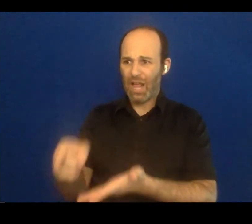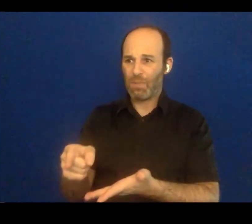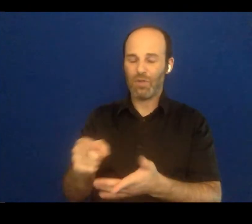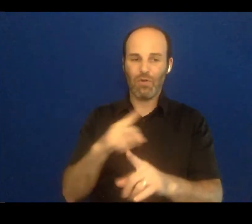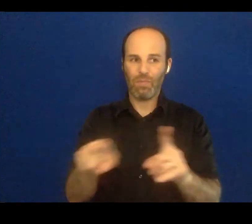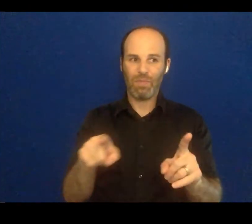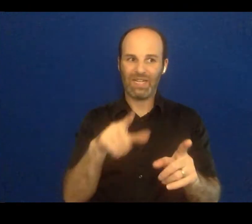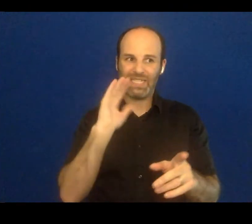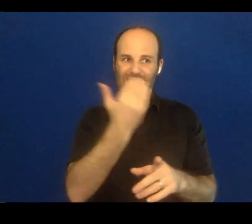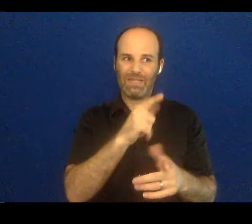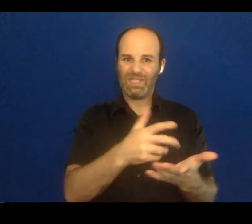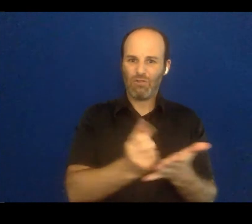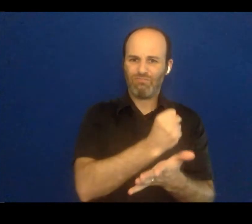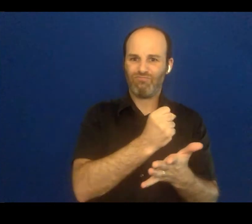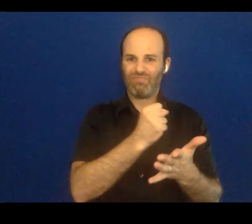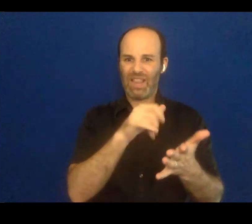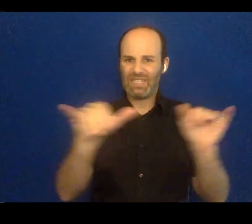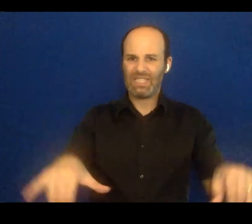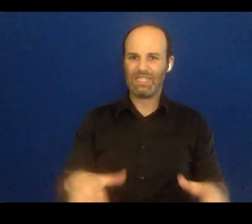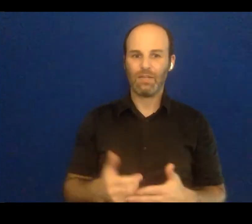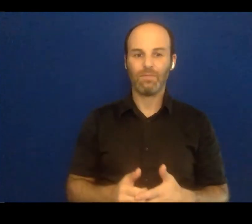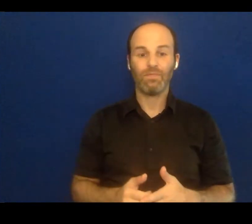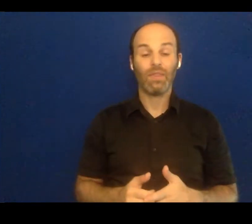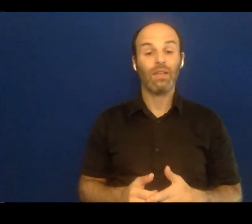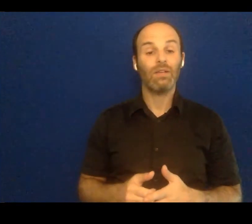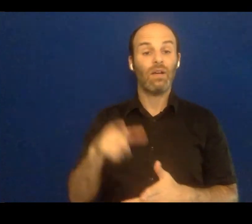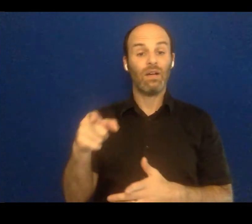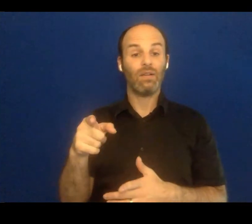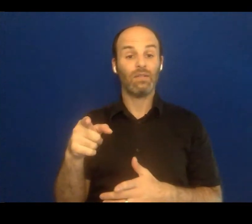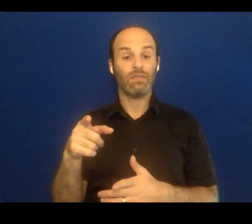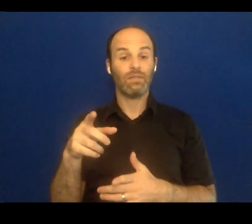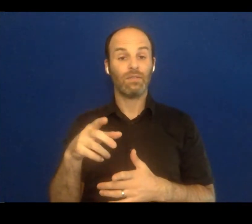PHYSICIAN THAT IS SUPPOSED TO HELP YOU. THE DECREASE IN SOME OF THE